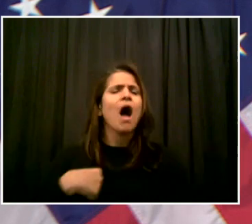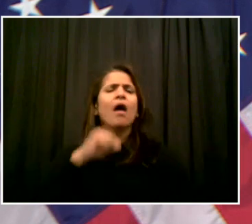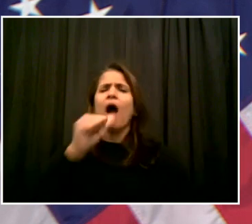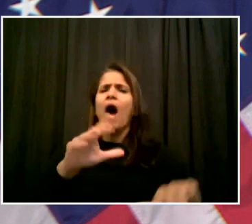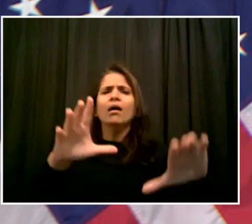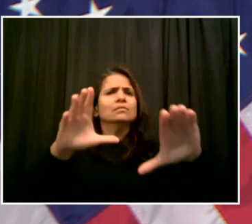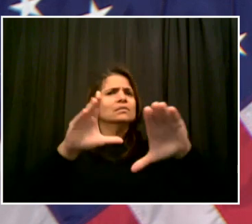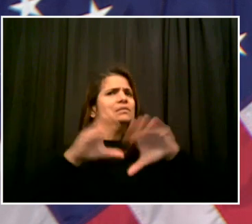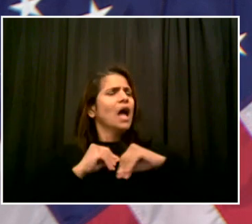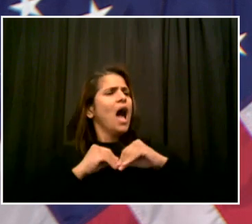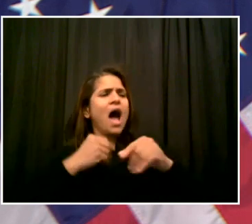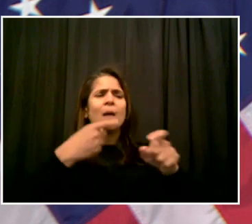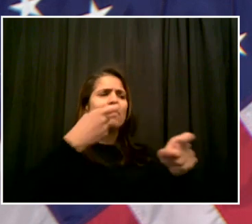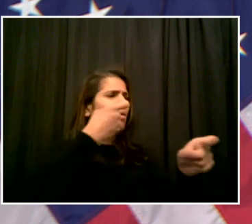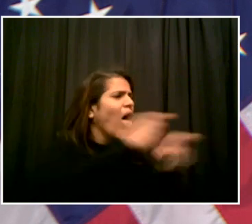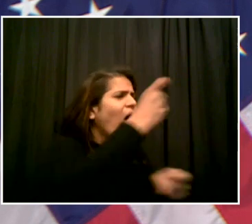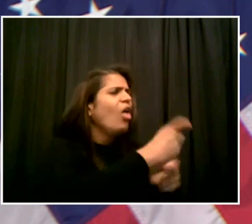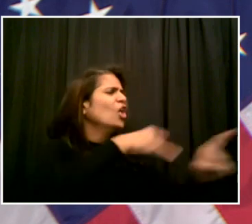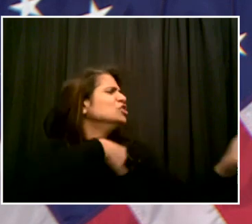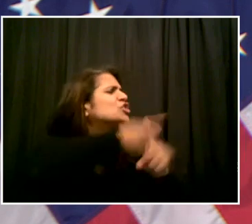WE WILL CONTROL THIS, WE HAVE